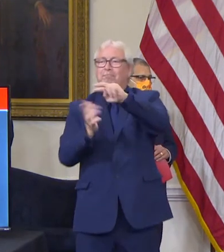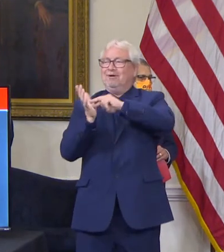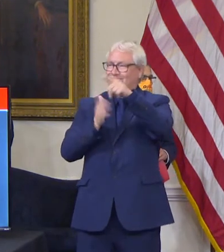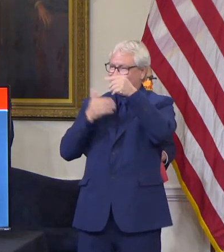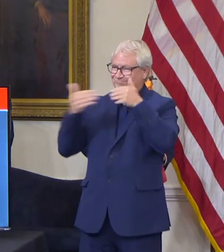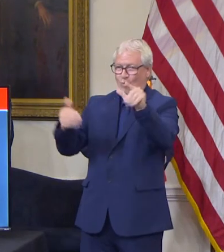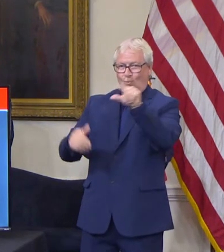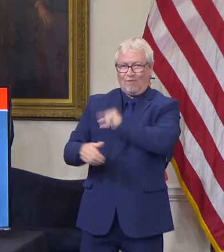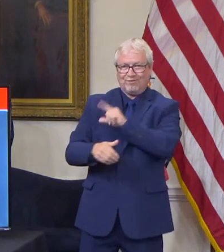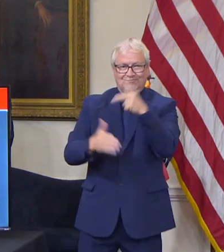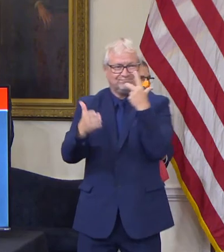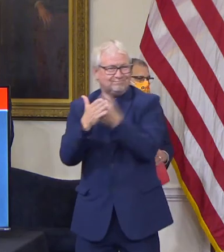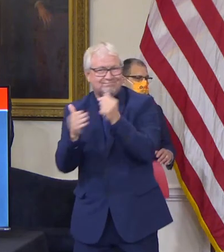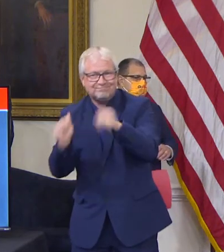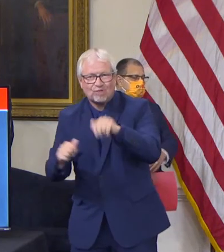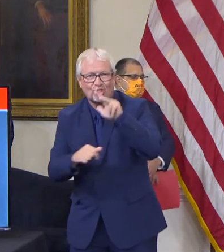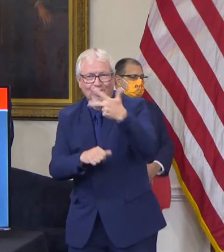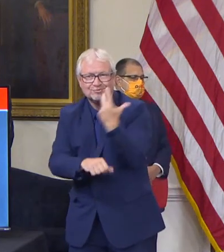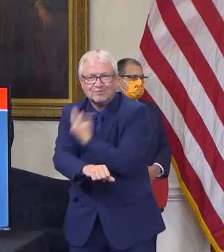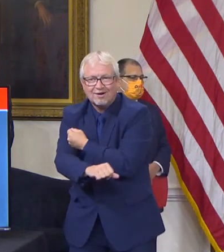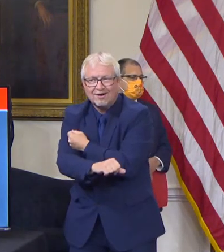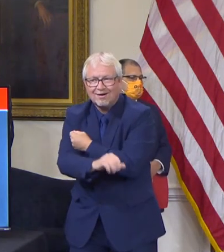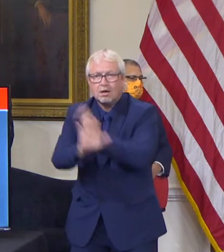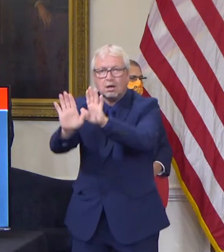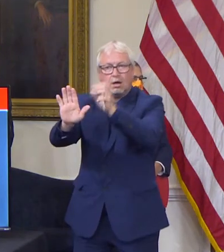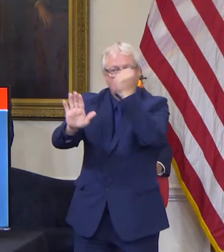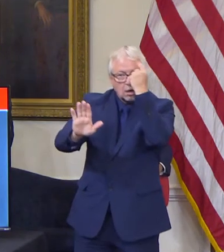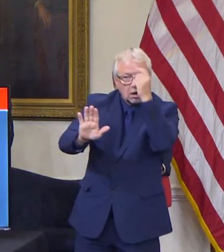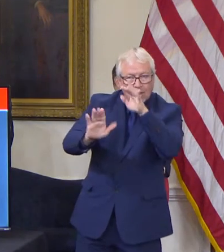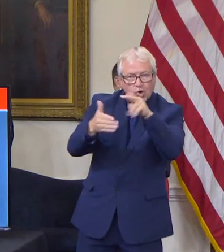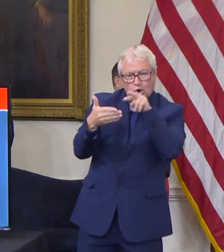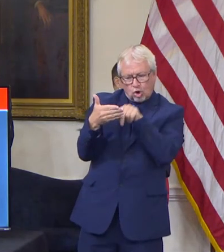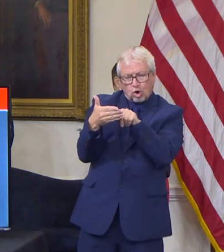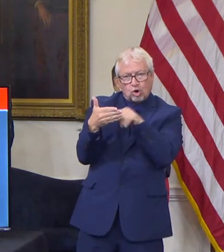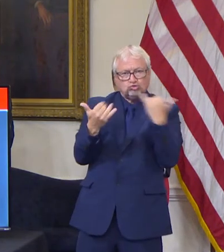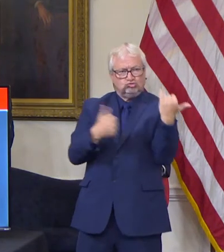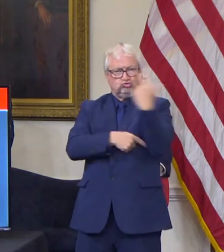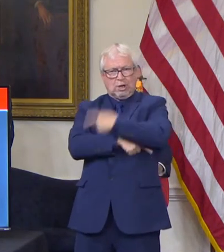currently approved, which are everyone 65 and older, everyone 18 and older with